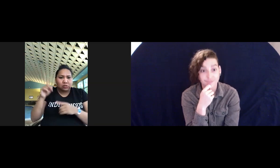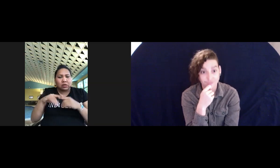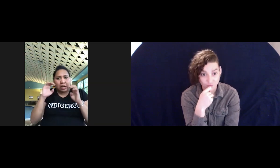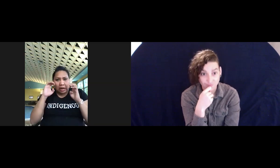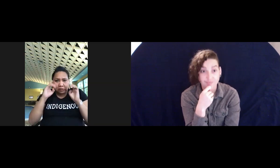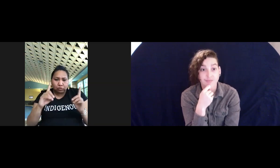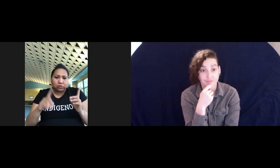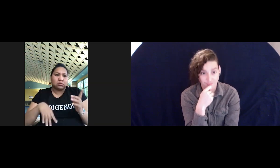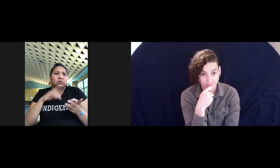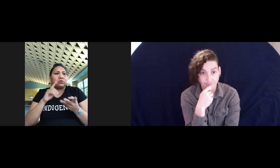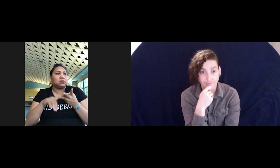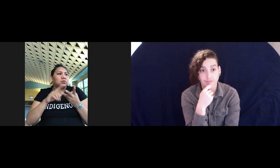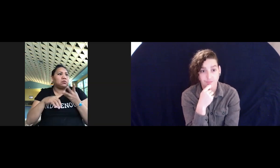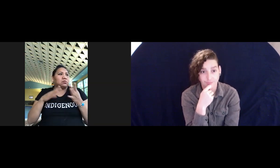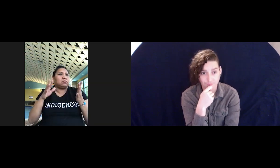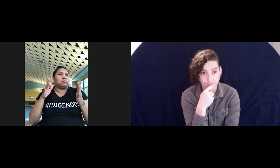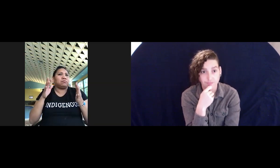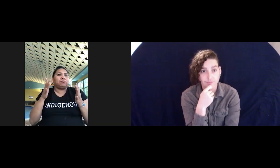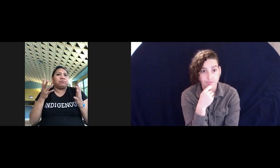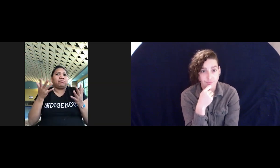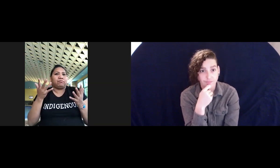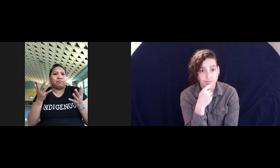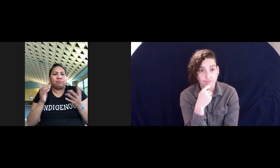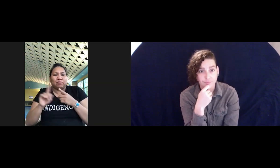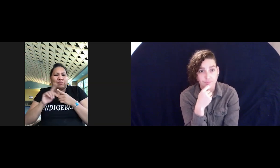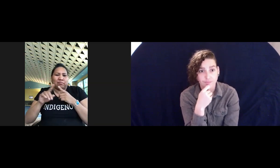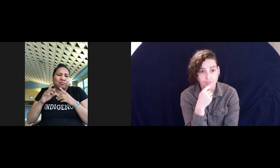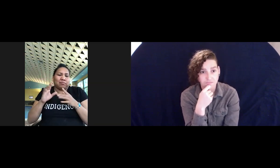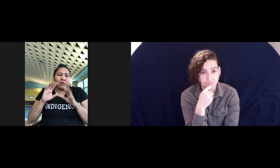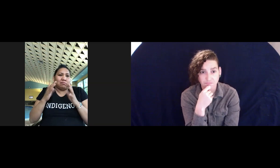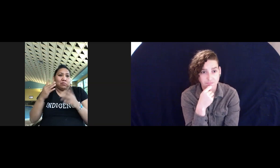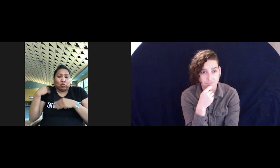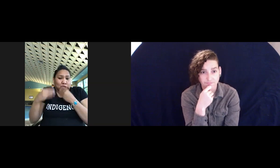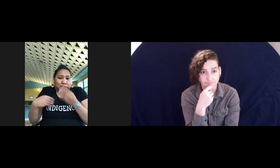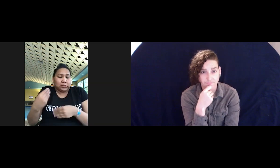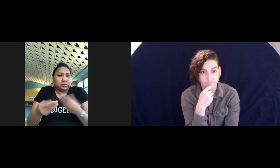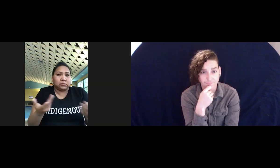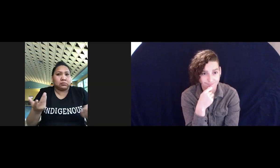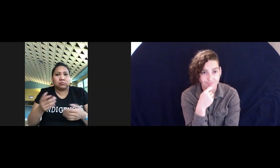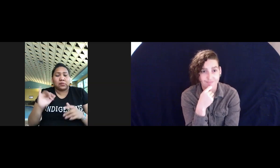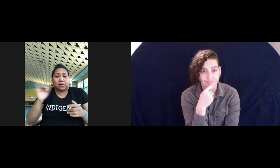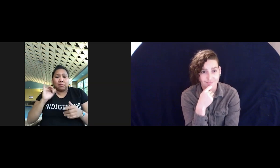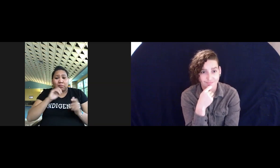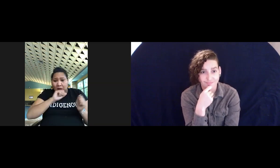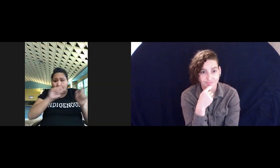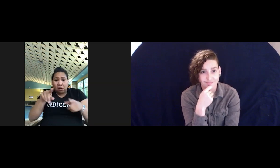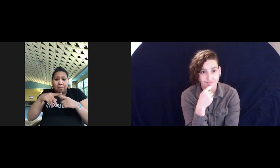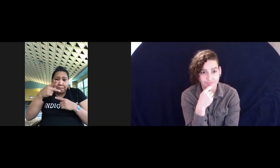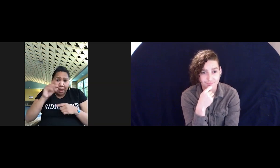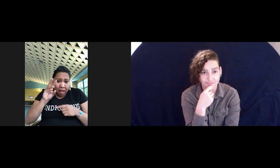history, education, the diversity of the heritage.